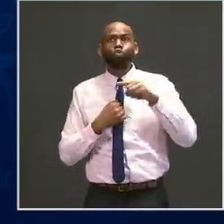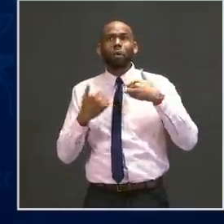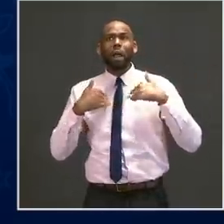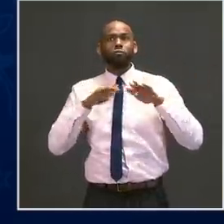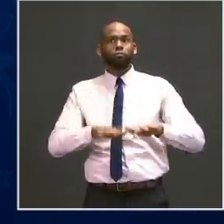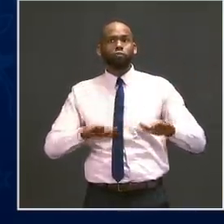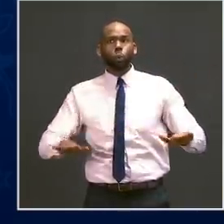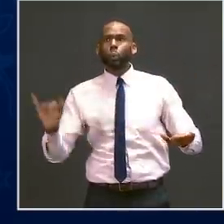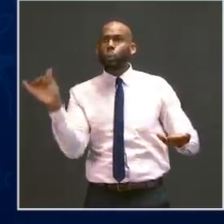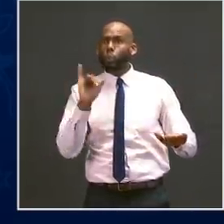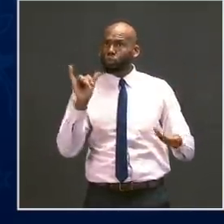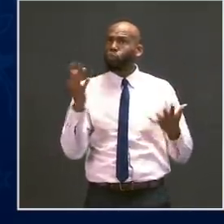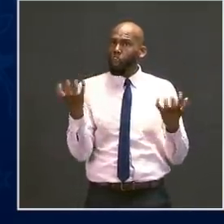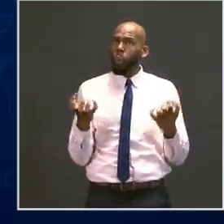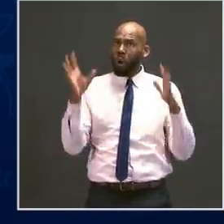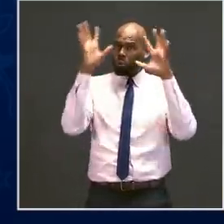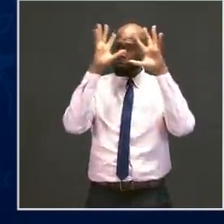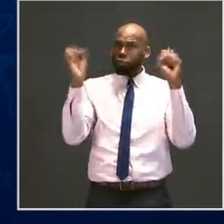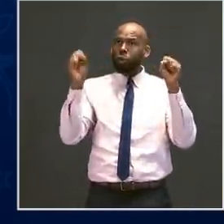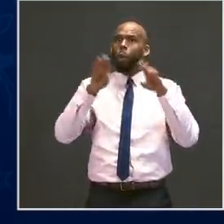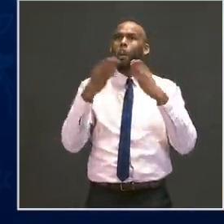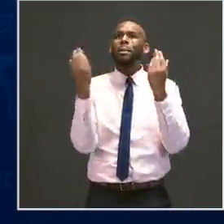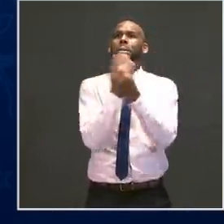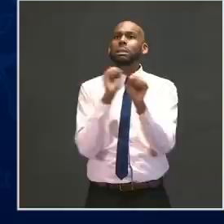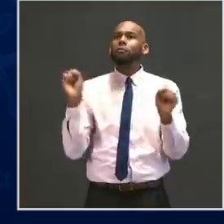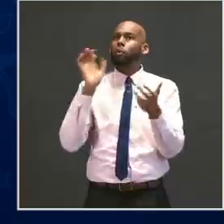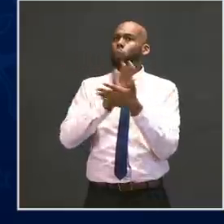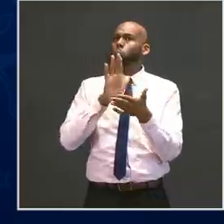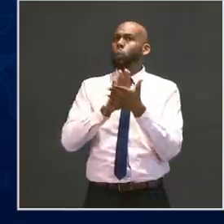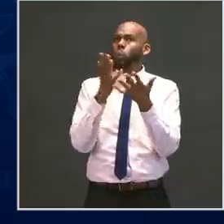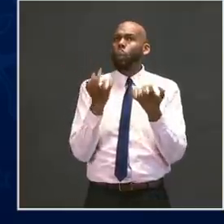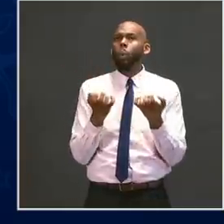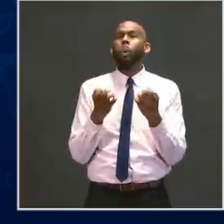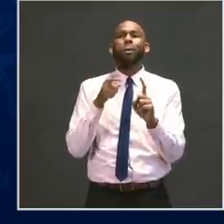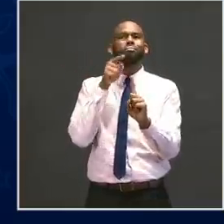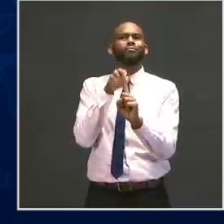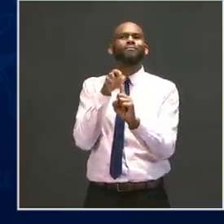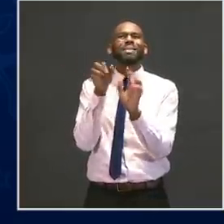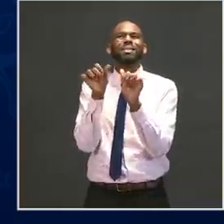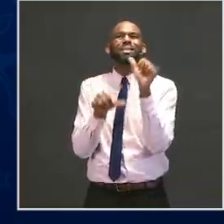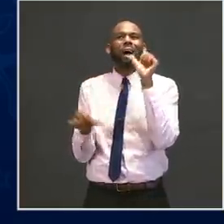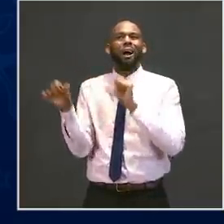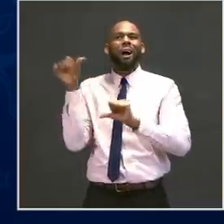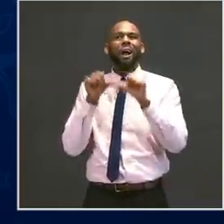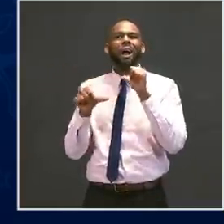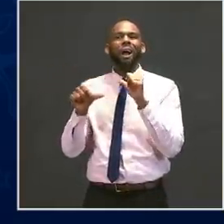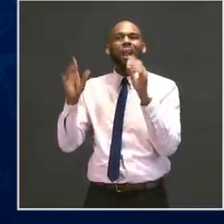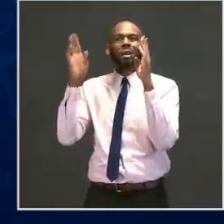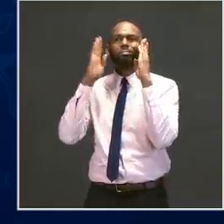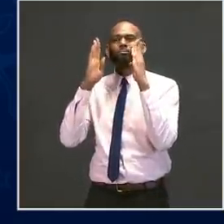The President wants schools to open safely and in accord with science, and we are going to listen to science and medical experts.